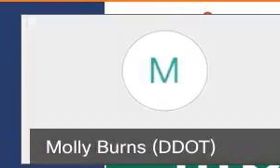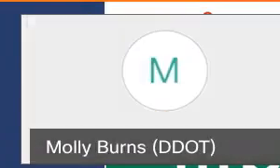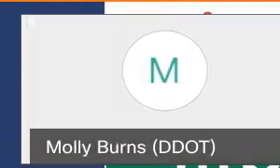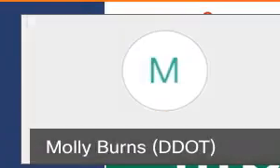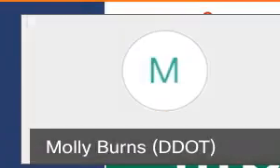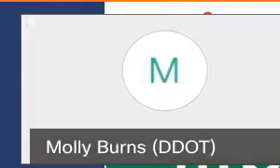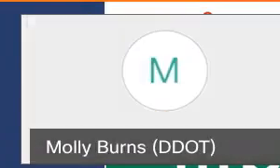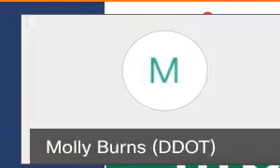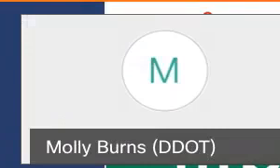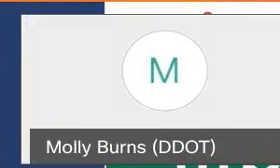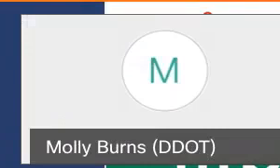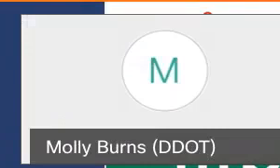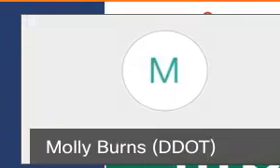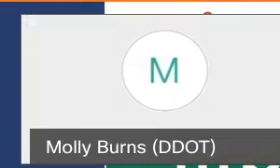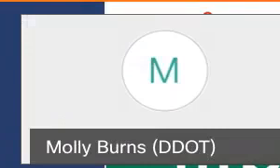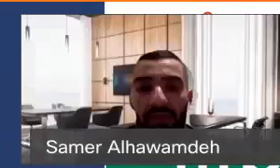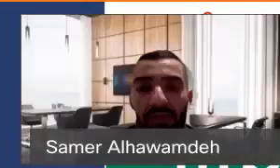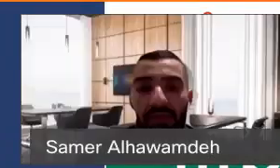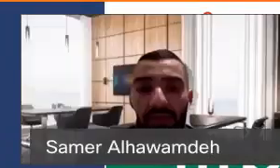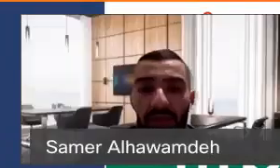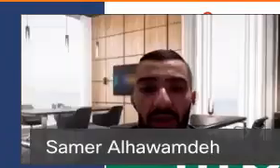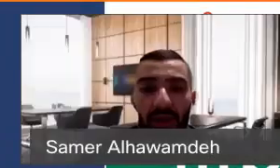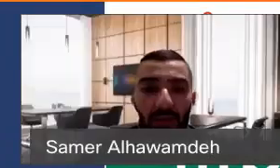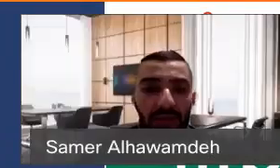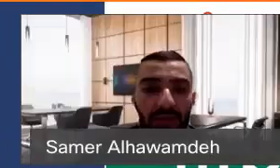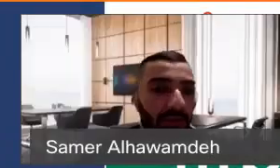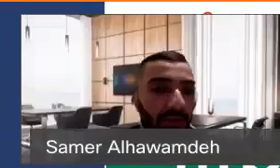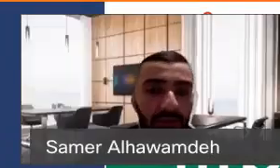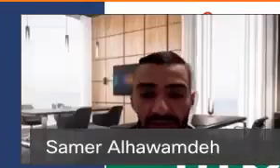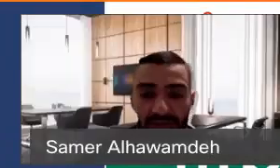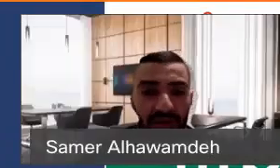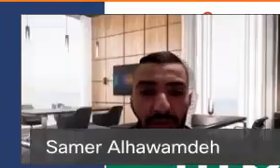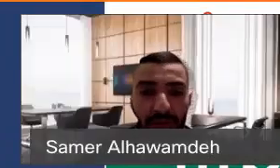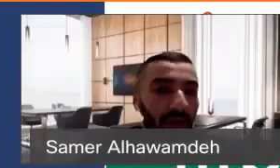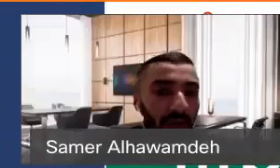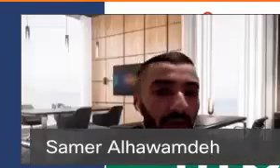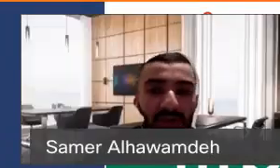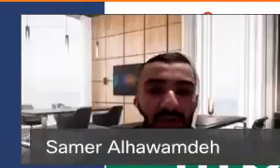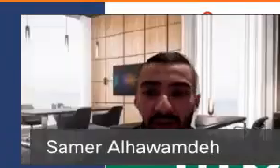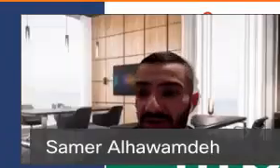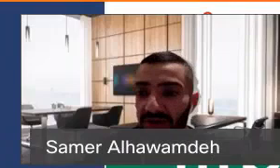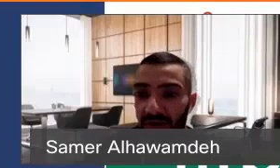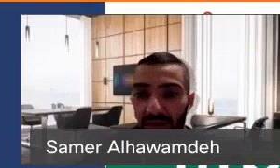Okay, thank you. Everyone for joining them branch.